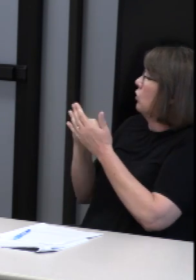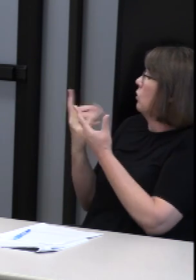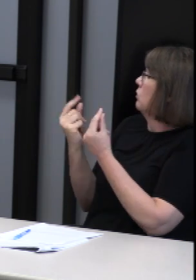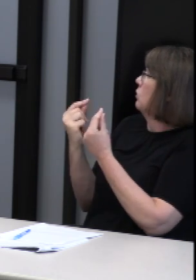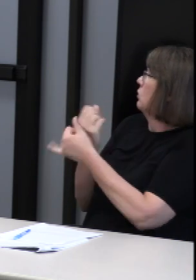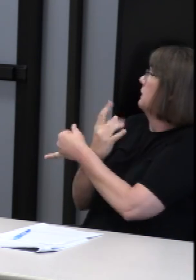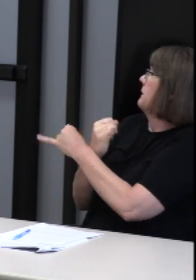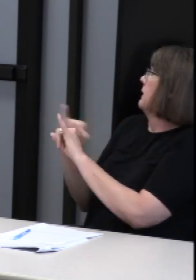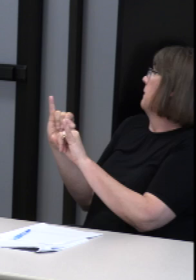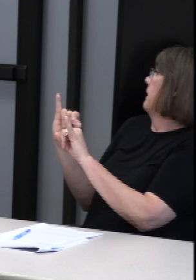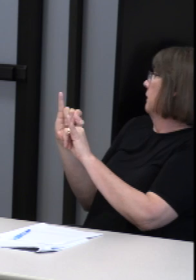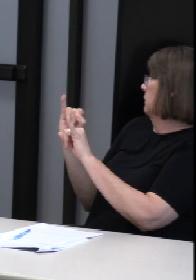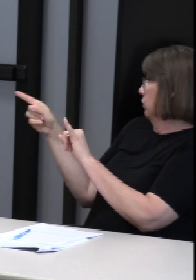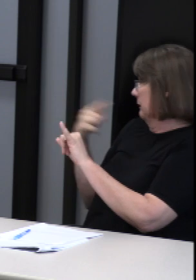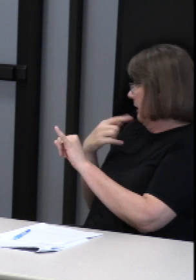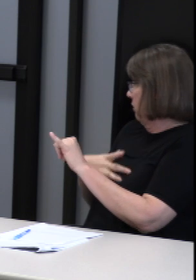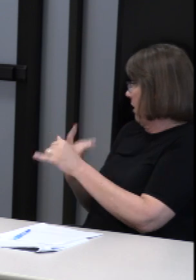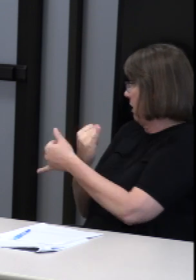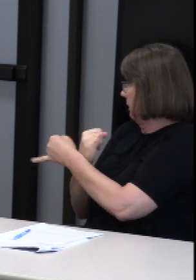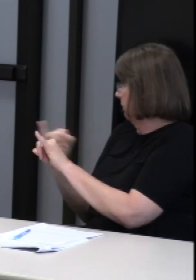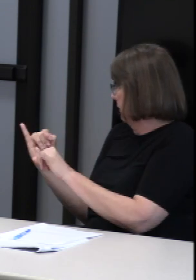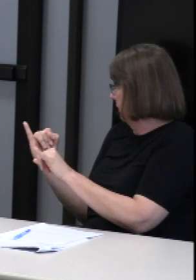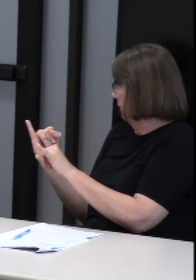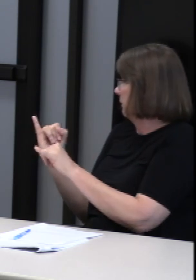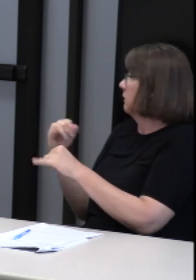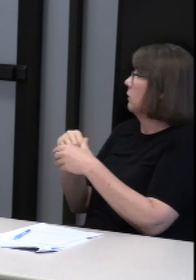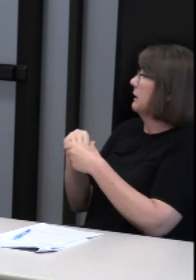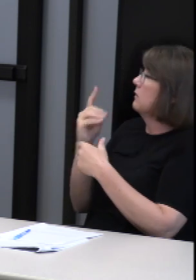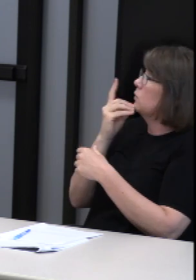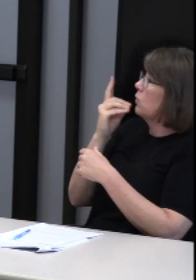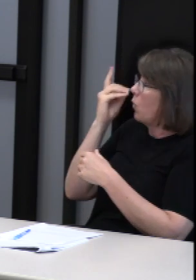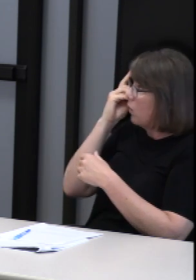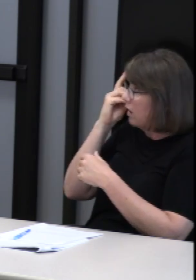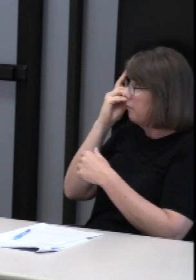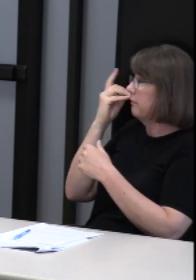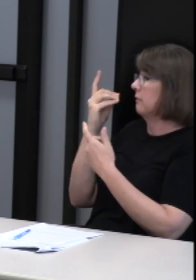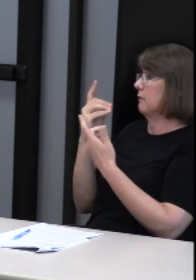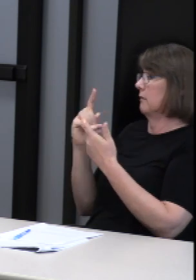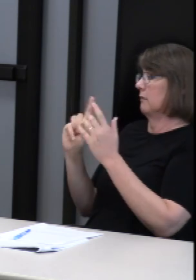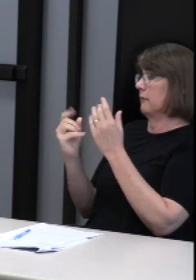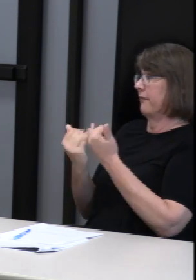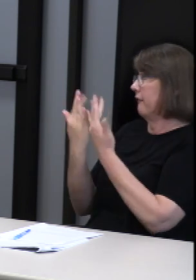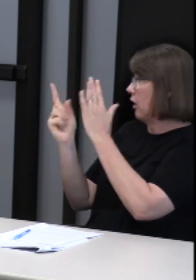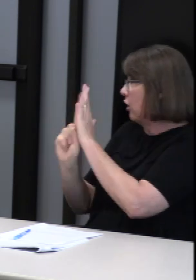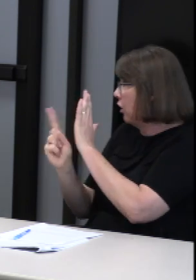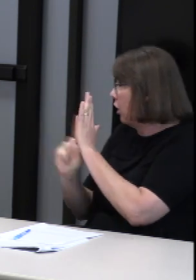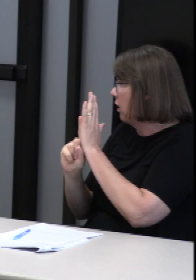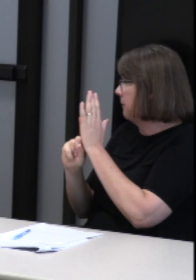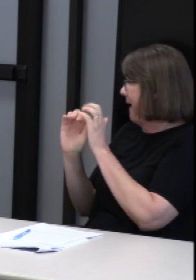Also, it would be important, like you said, you like to do things independently. When you move into the dorm,